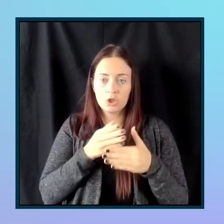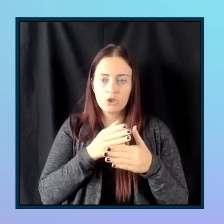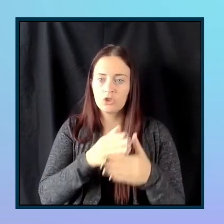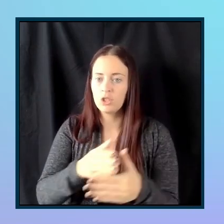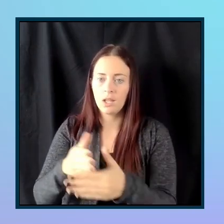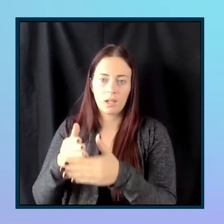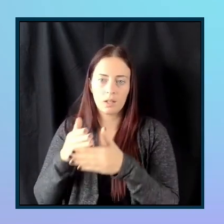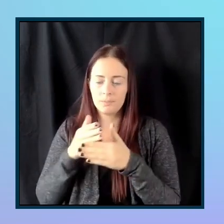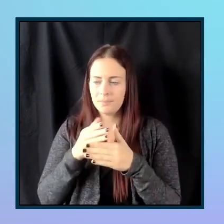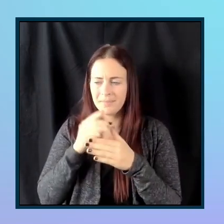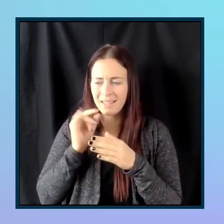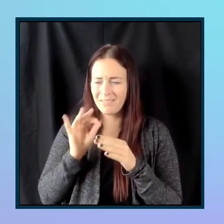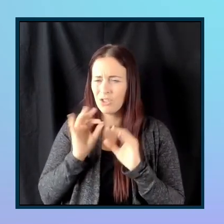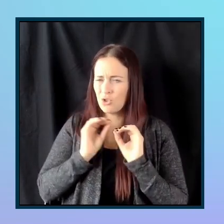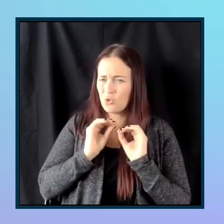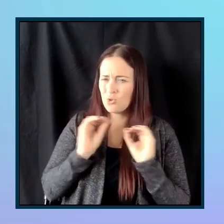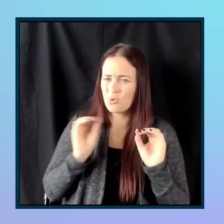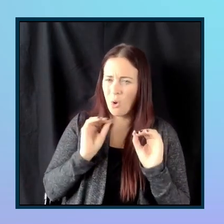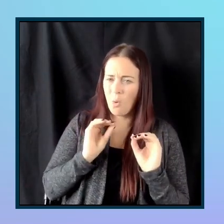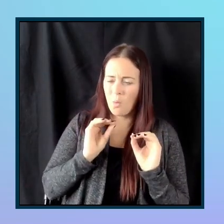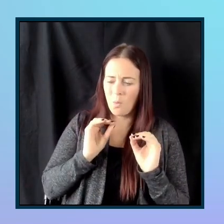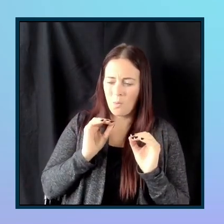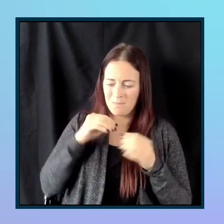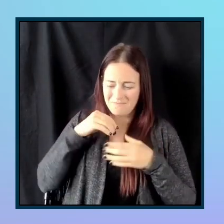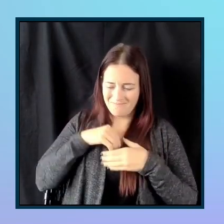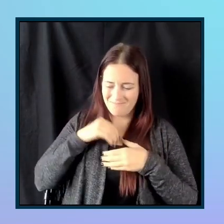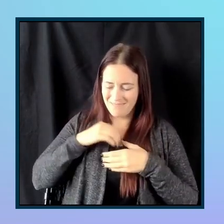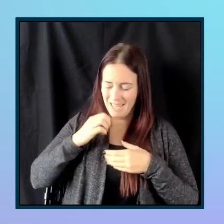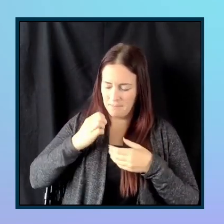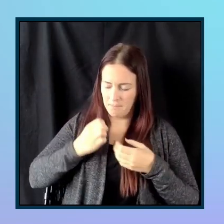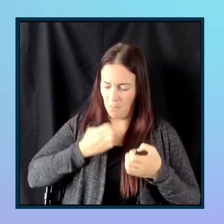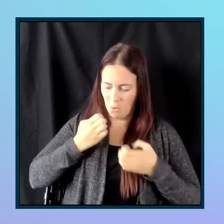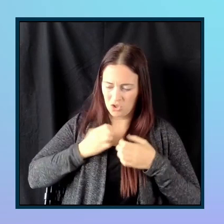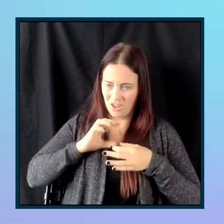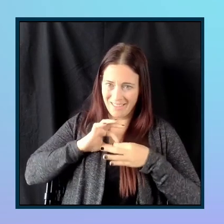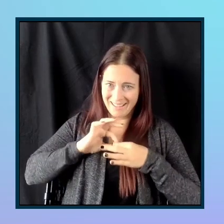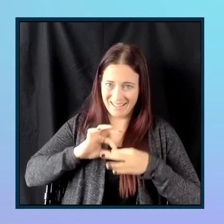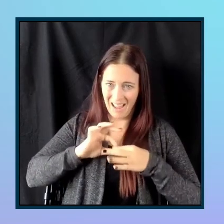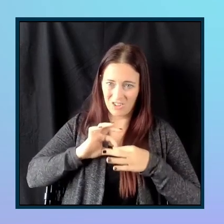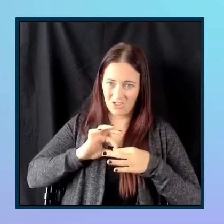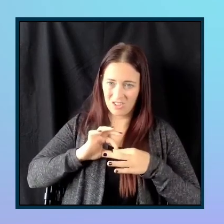to accessibility, if it's something that's "over there",